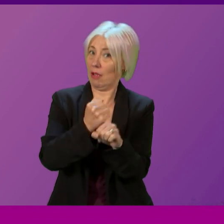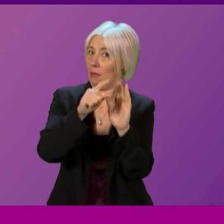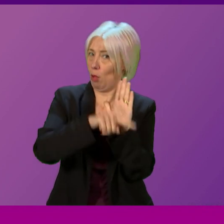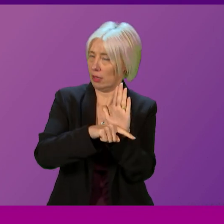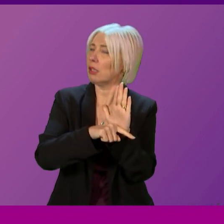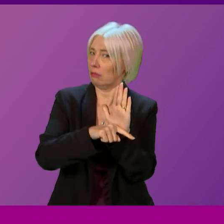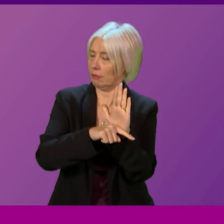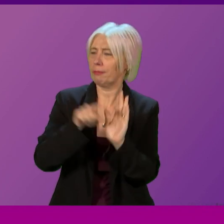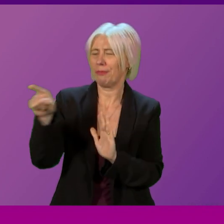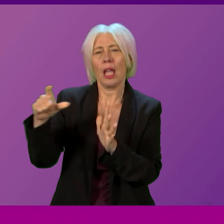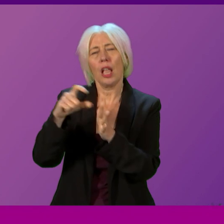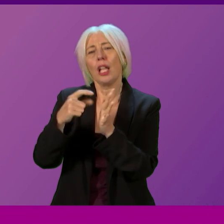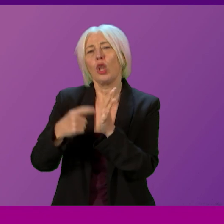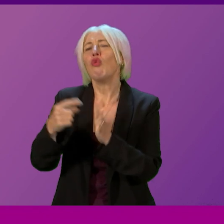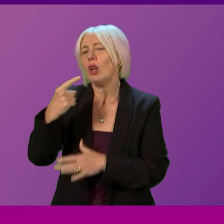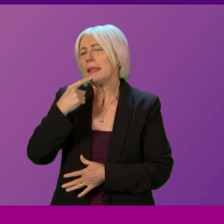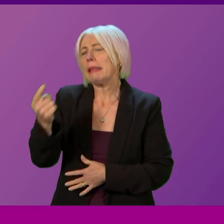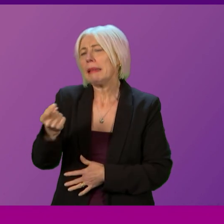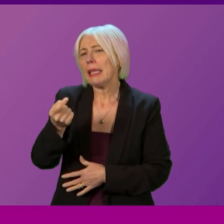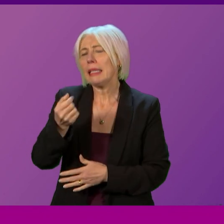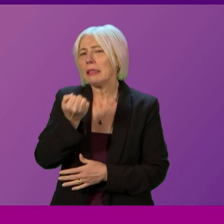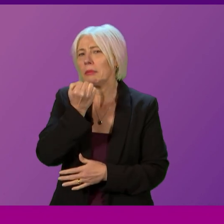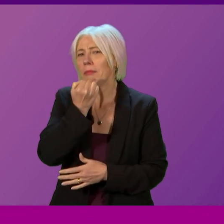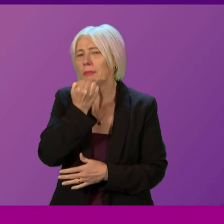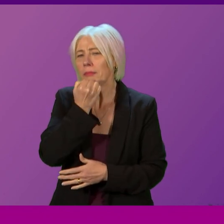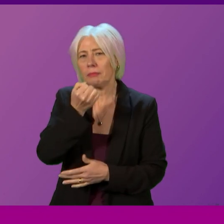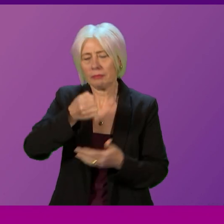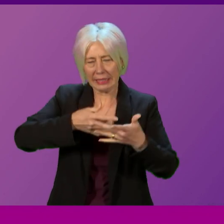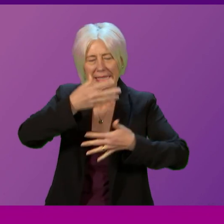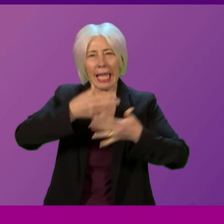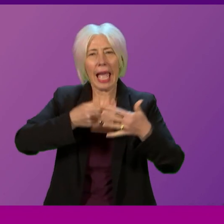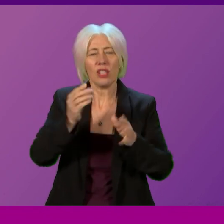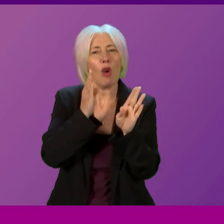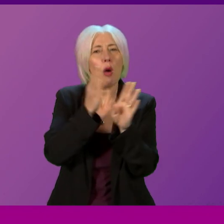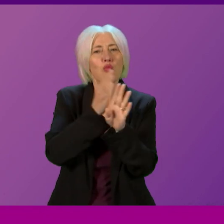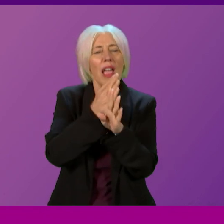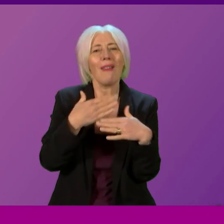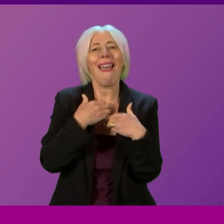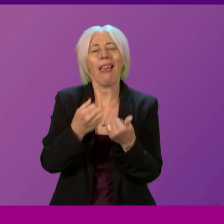Douglas Ross talked about figures around private health funding.